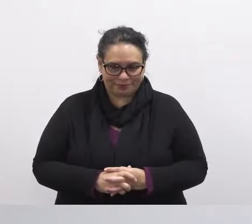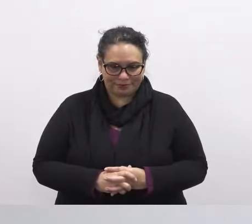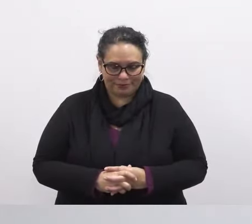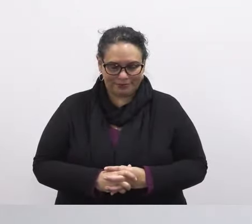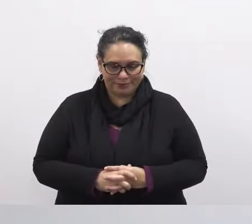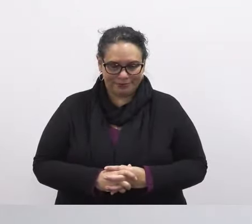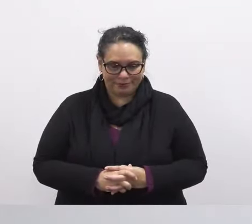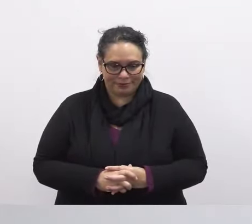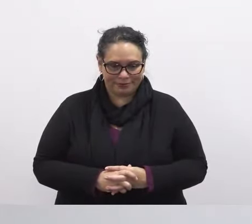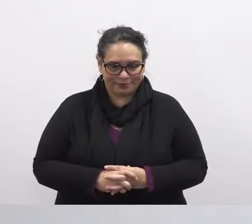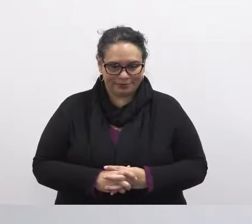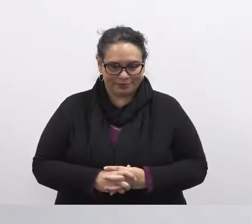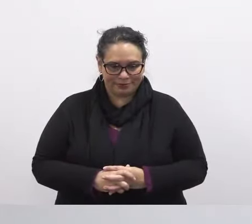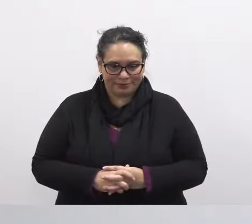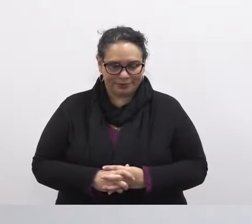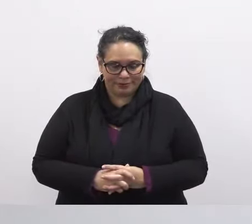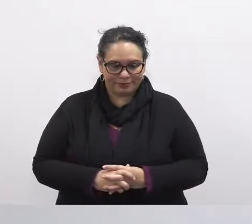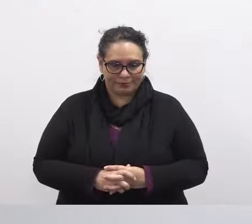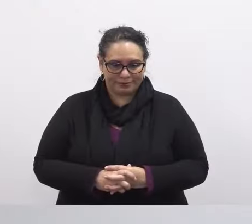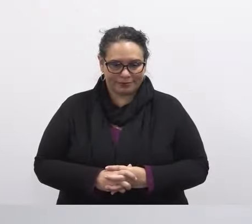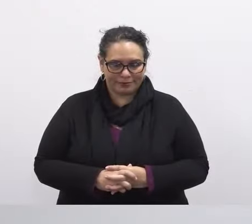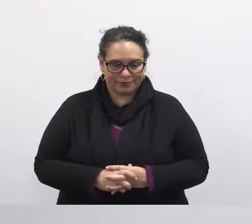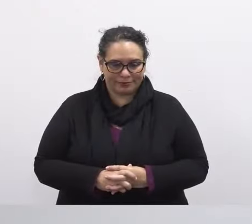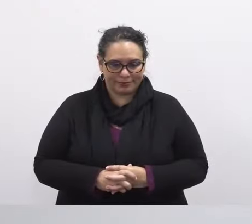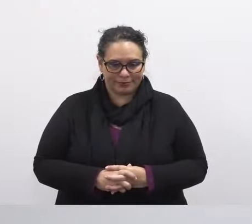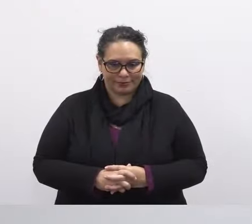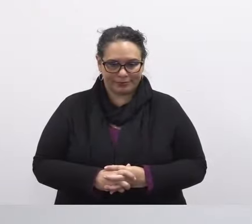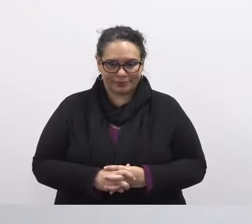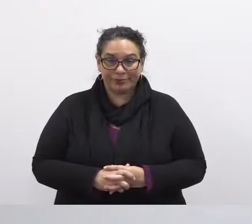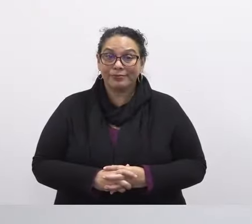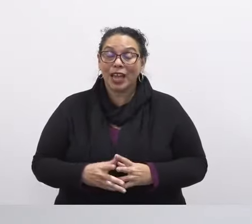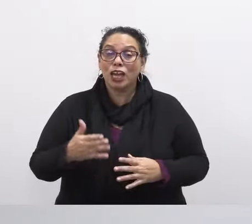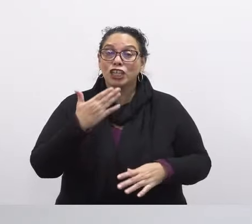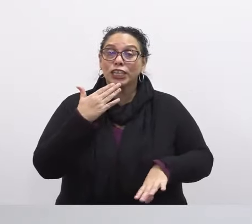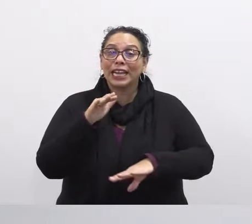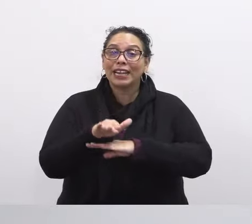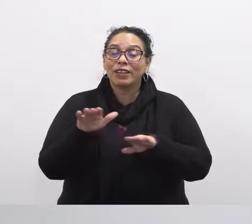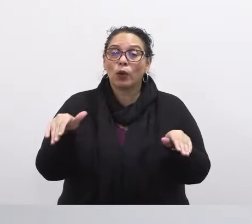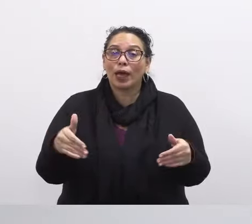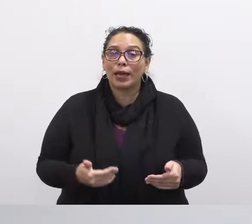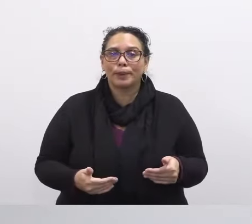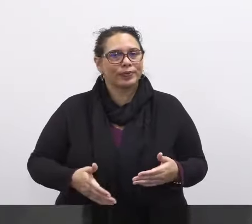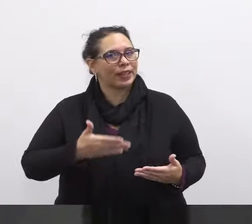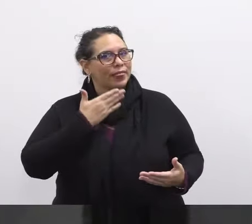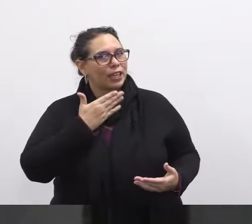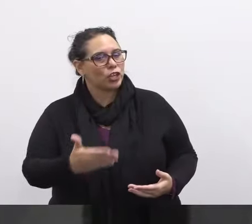[Mr. Suarez] You're gonna introduce yourself and you have three minutes on the timer. Okay, great. Good evening and welcome. Thank you, good evening.